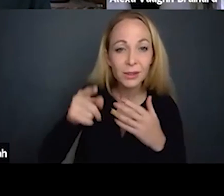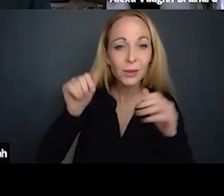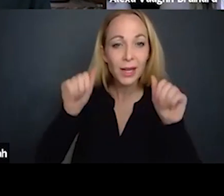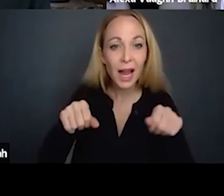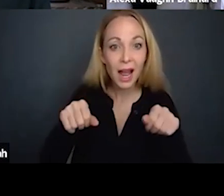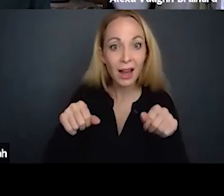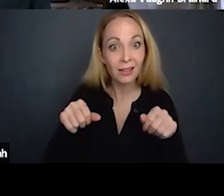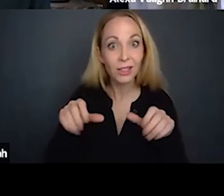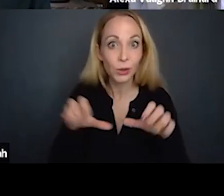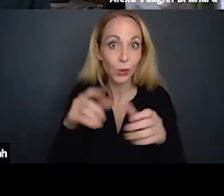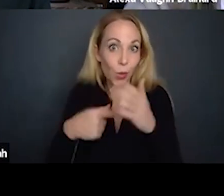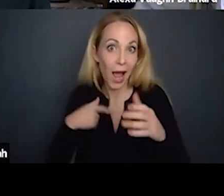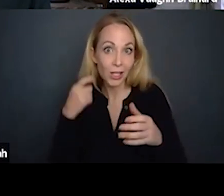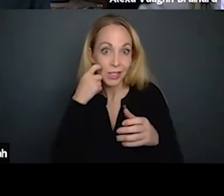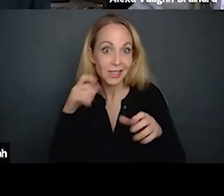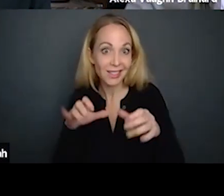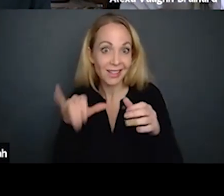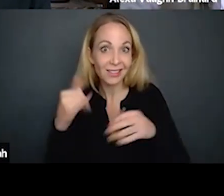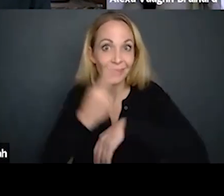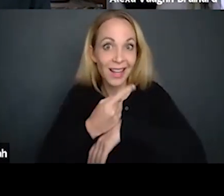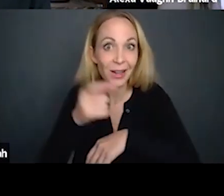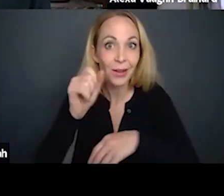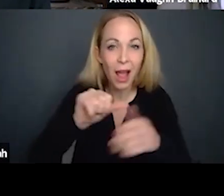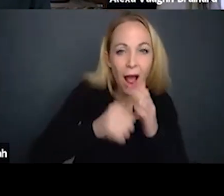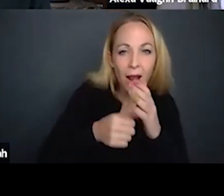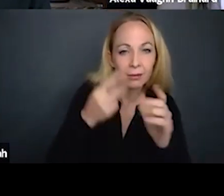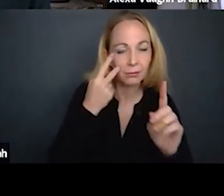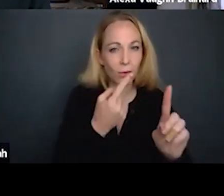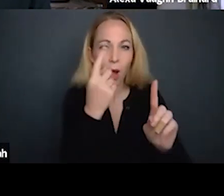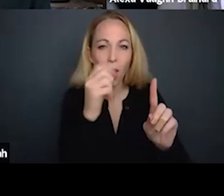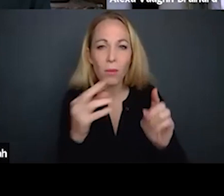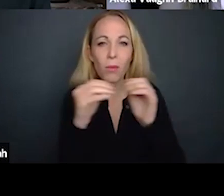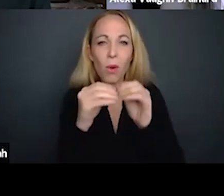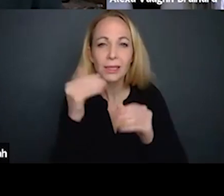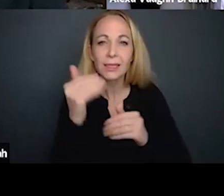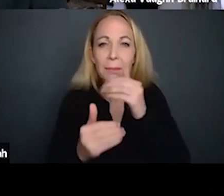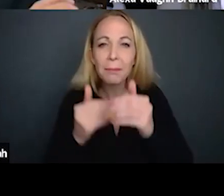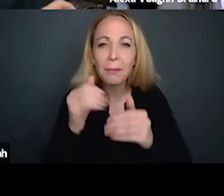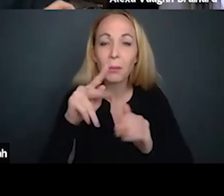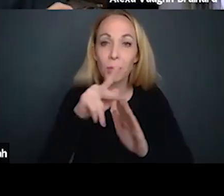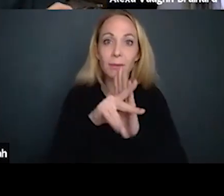I did today, where it’s just, you know, you highlight 1 or more of the DeafSpace principles that happen to show up in the design.